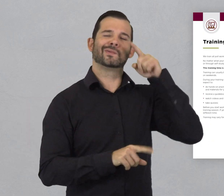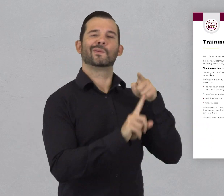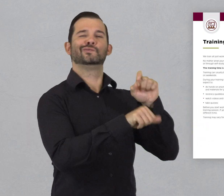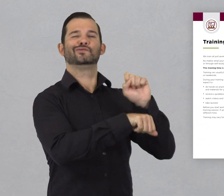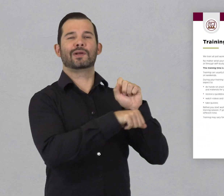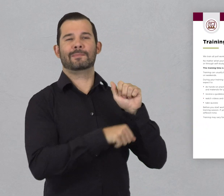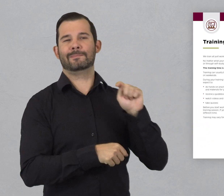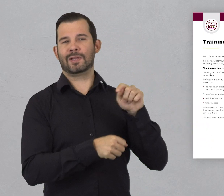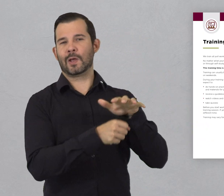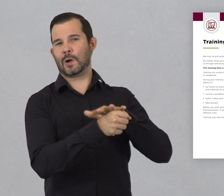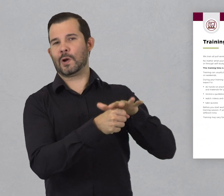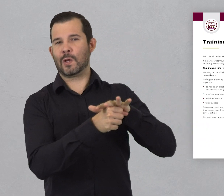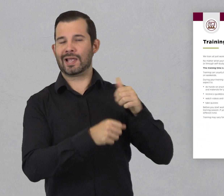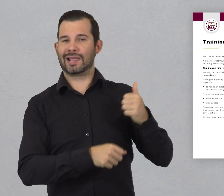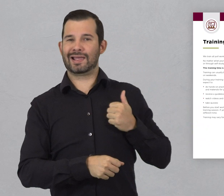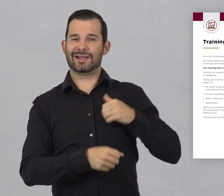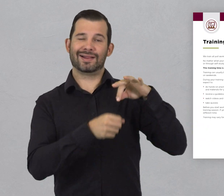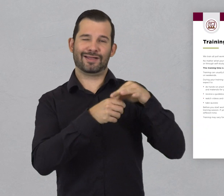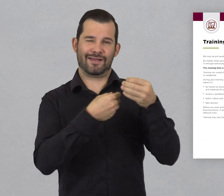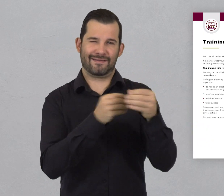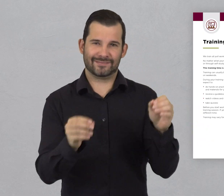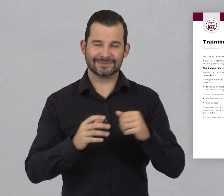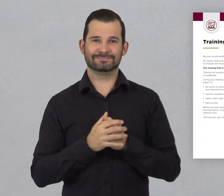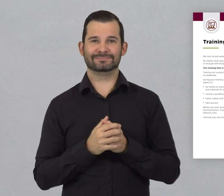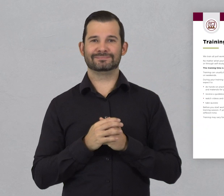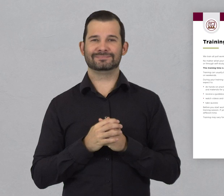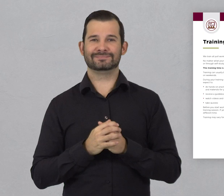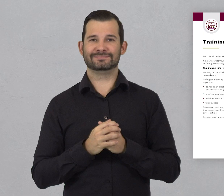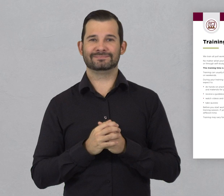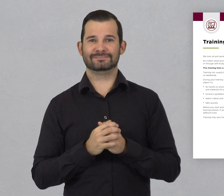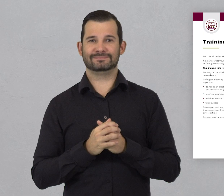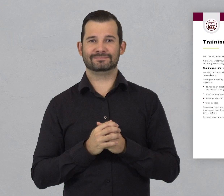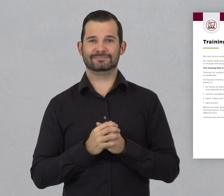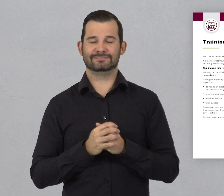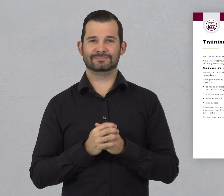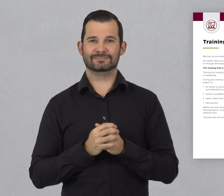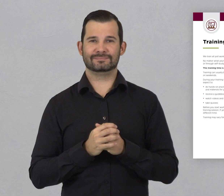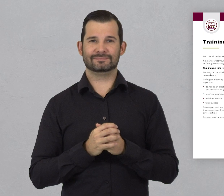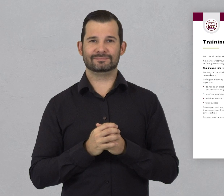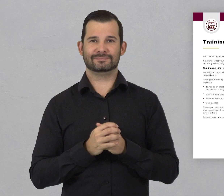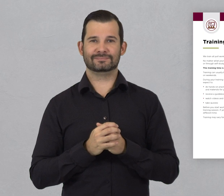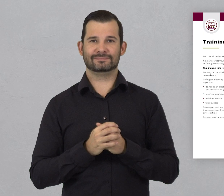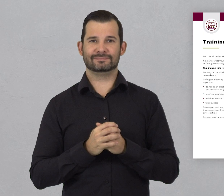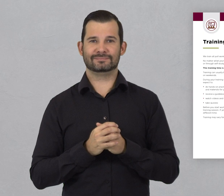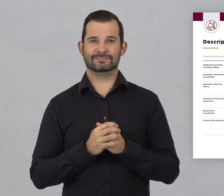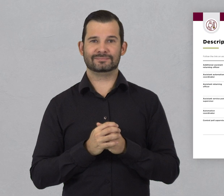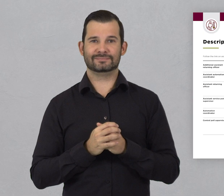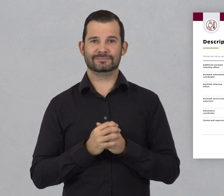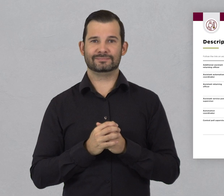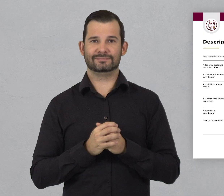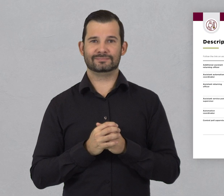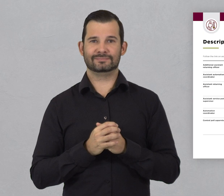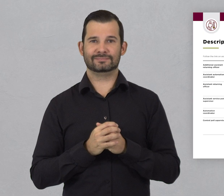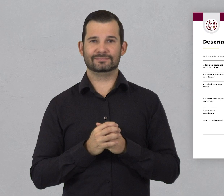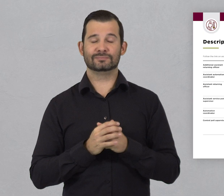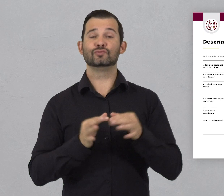Elections Canada offices. Description of paid positions